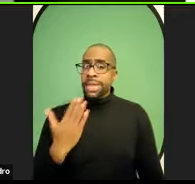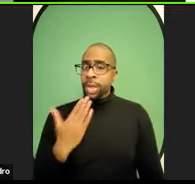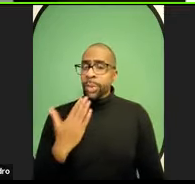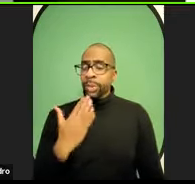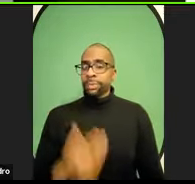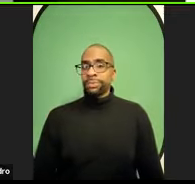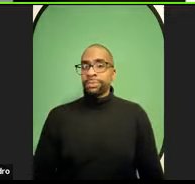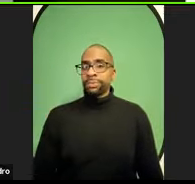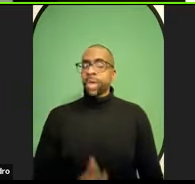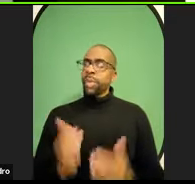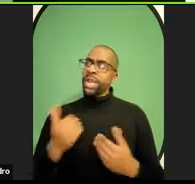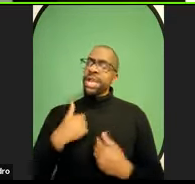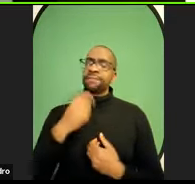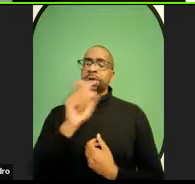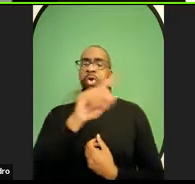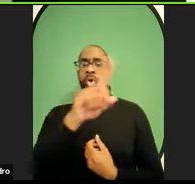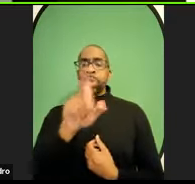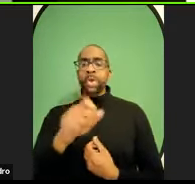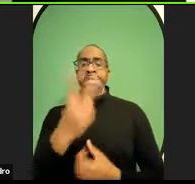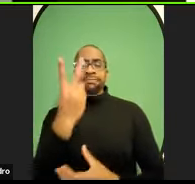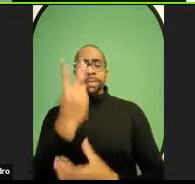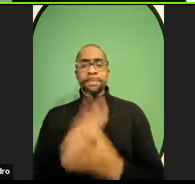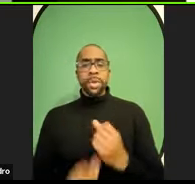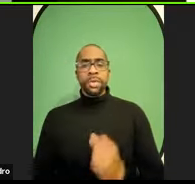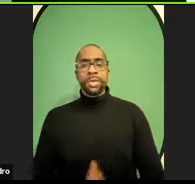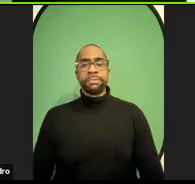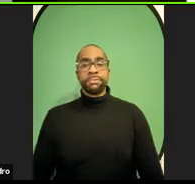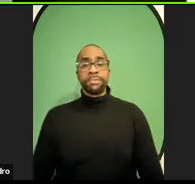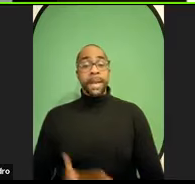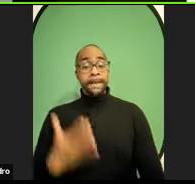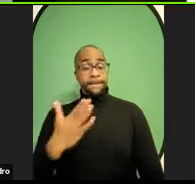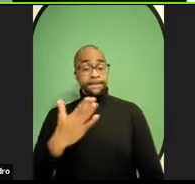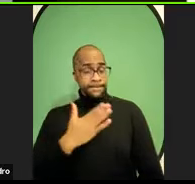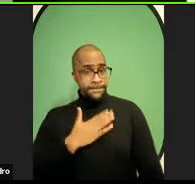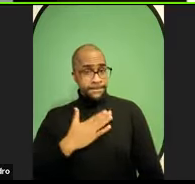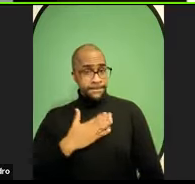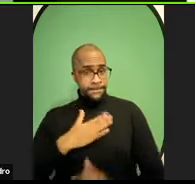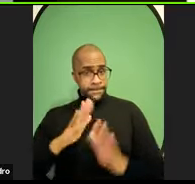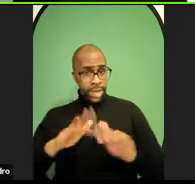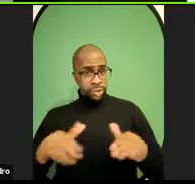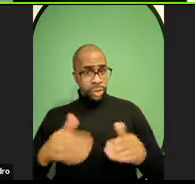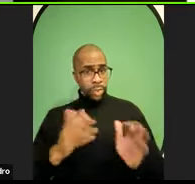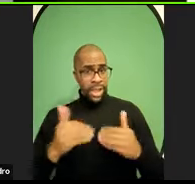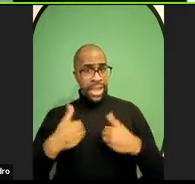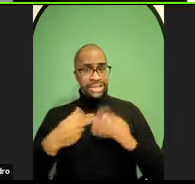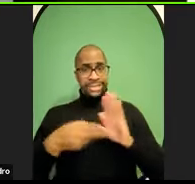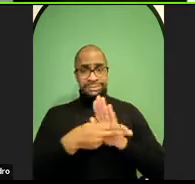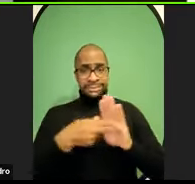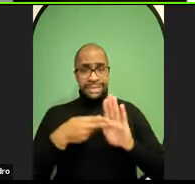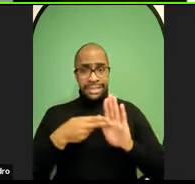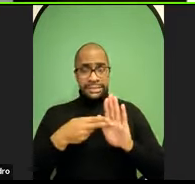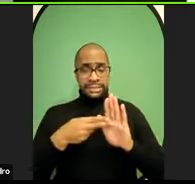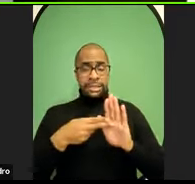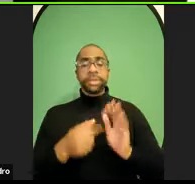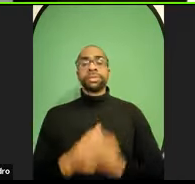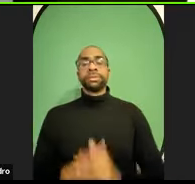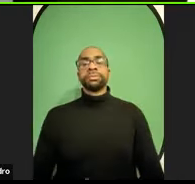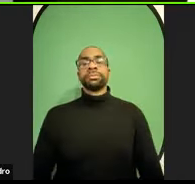together. Thank you. Here's a question for both of you that we just received. ed my child has a day ed my child has a diagnosis and my child has a diagnosis and